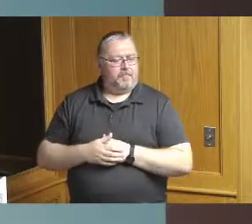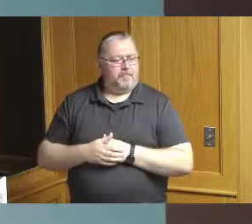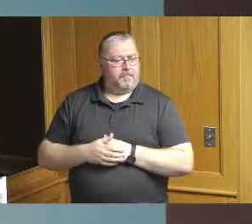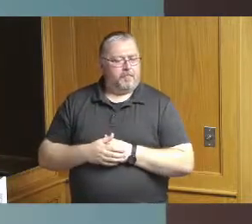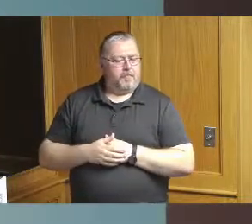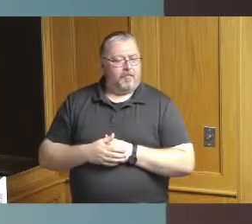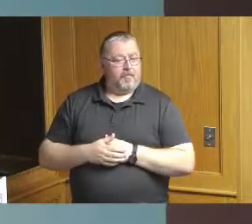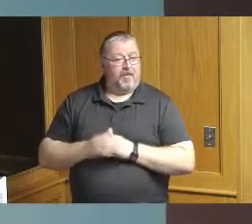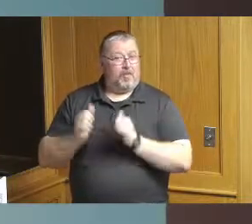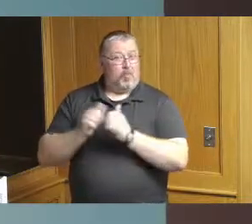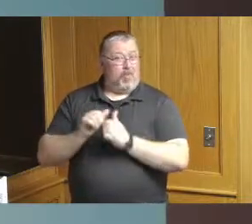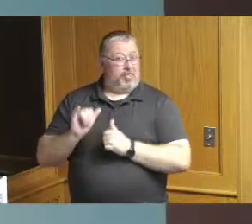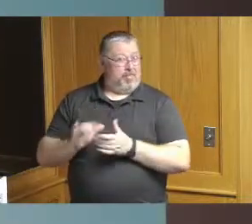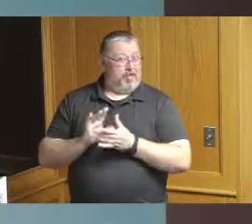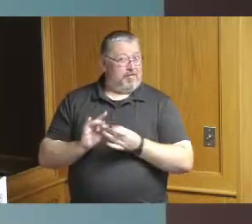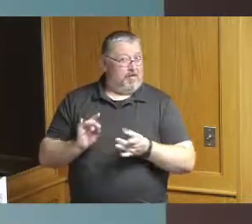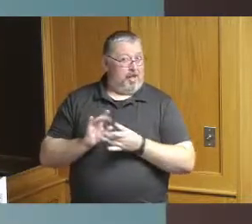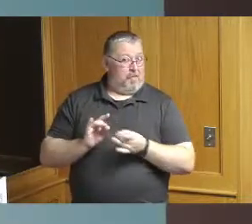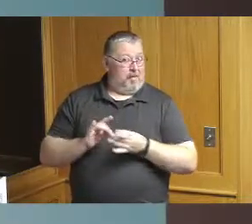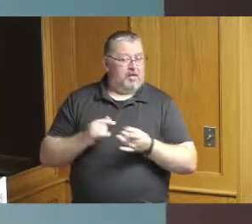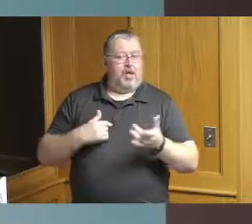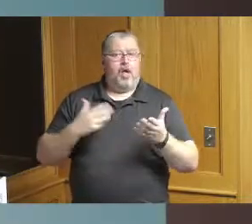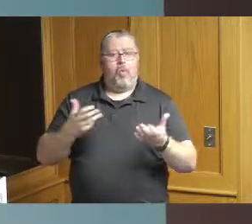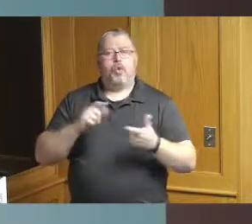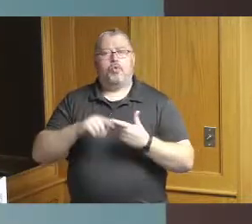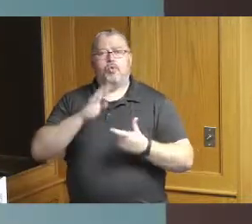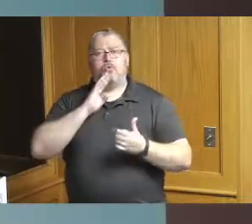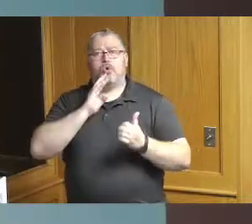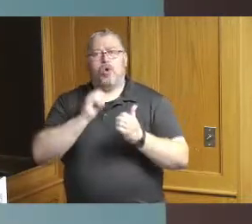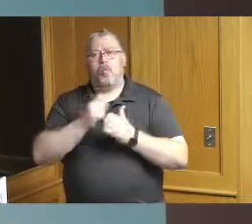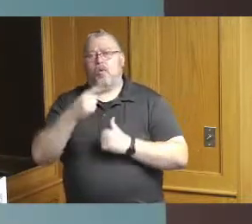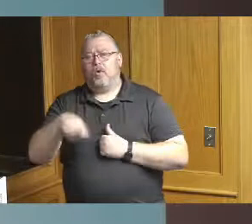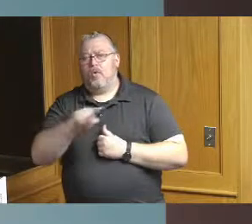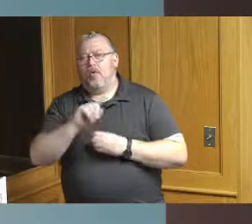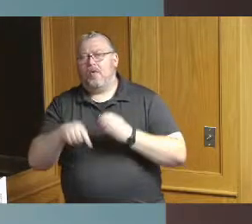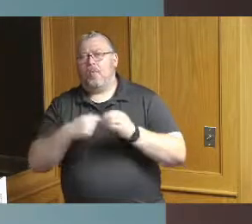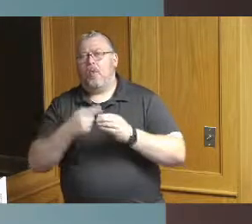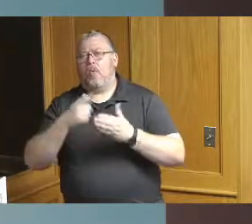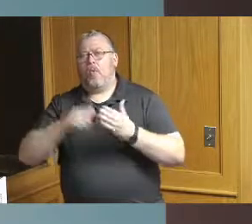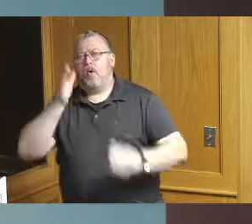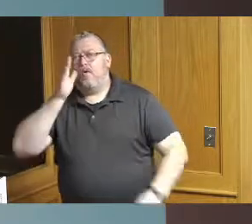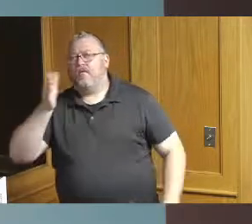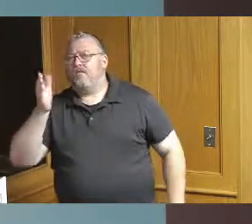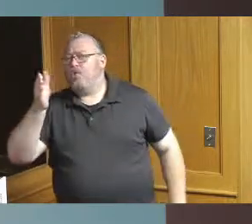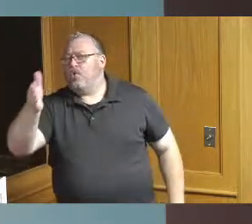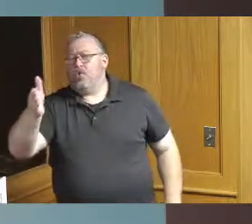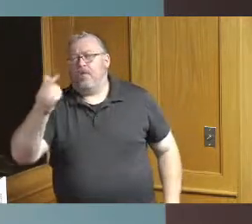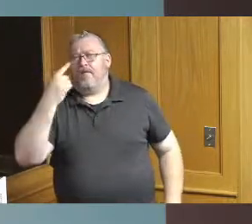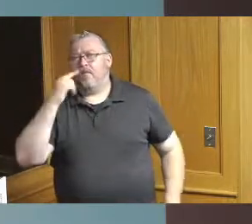so with that said i wanted to talk to you also what is in the future for the departments in the